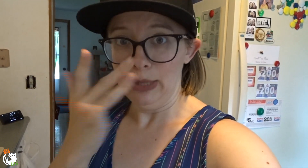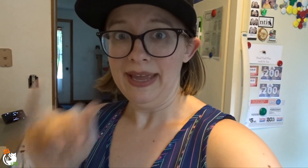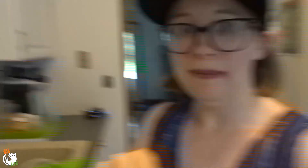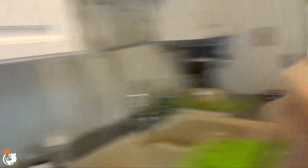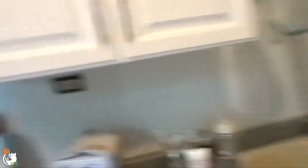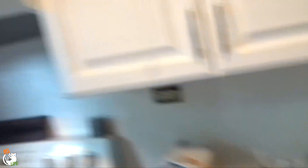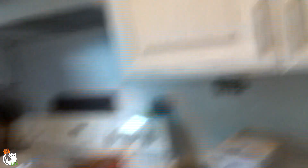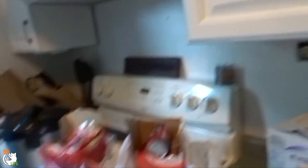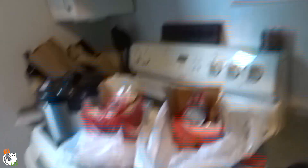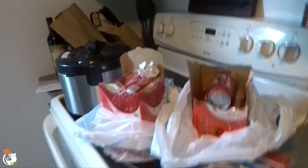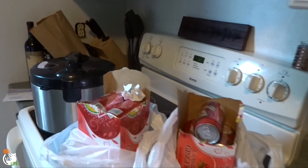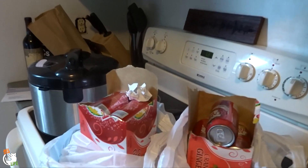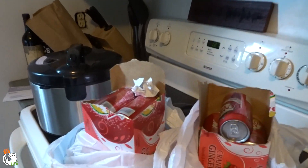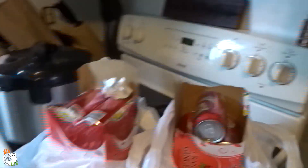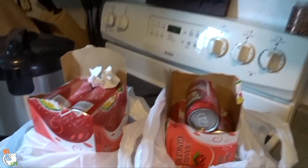and this is what happened. Look!